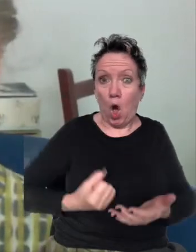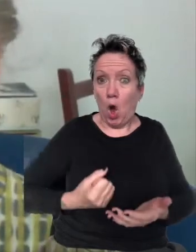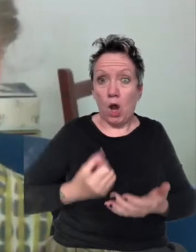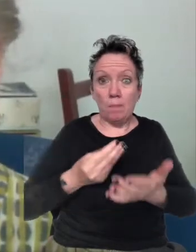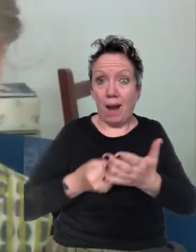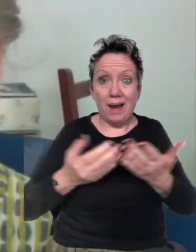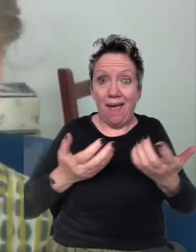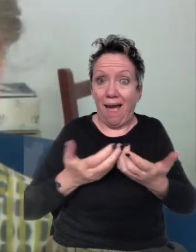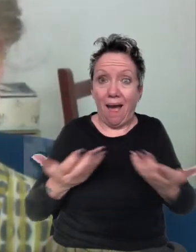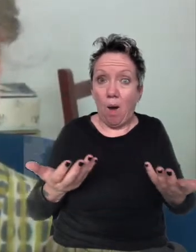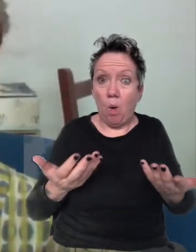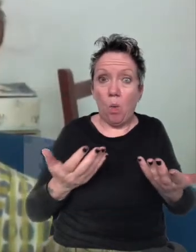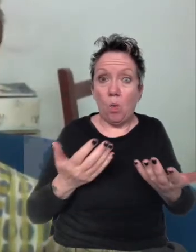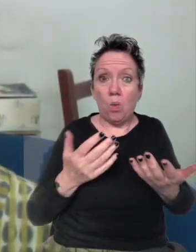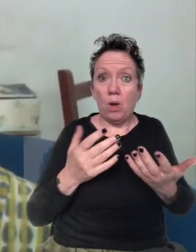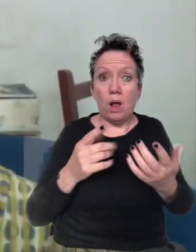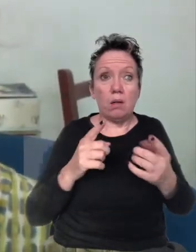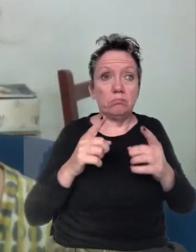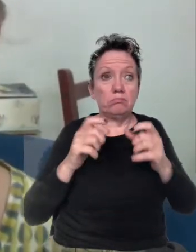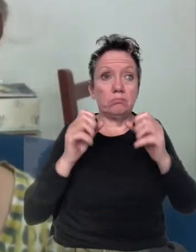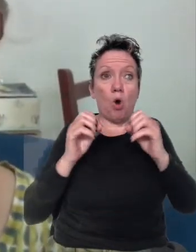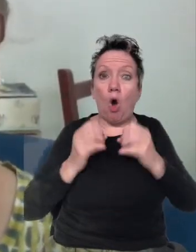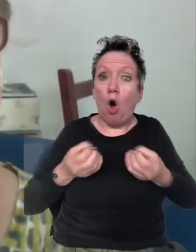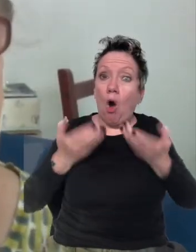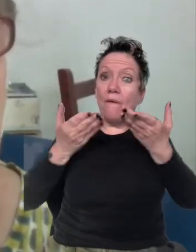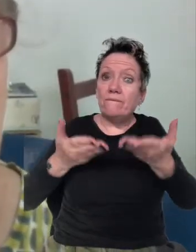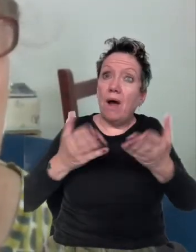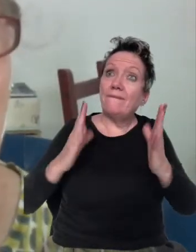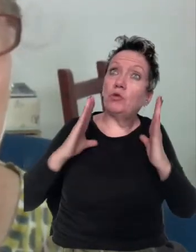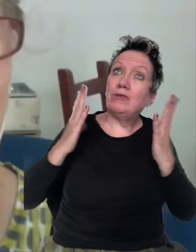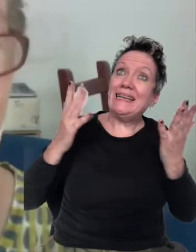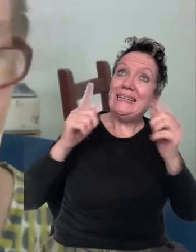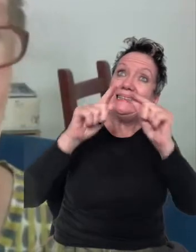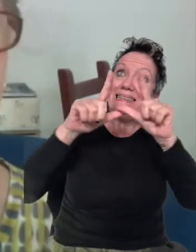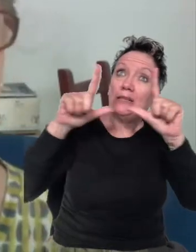about how you can actually offer digital content for payment.